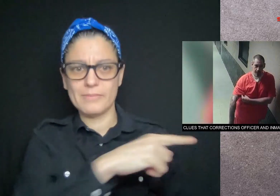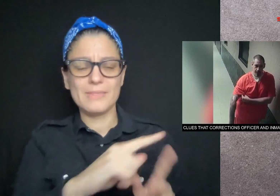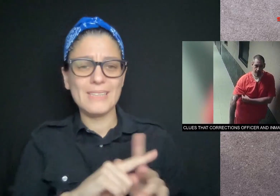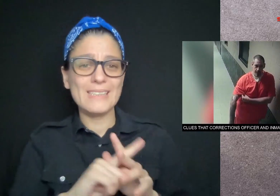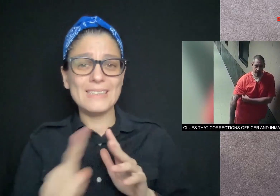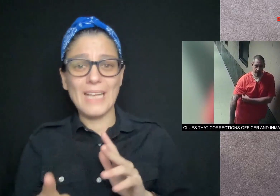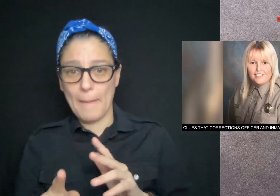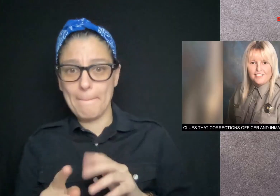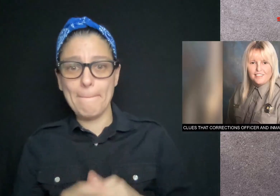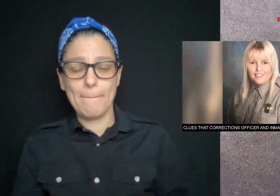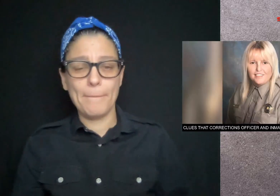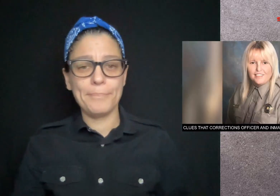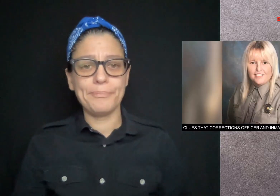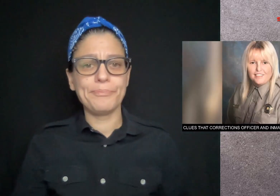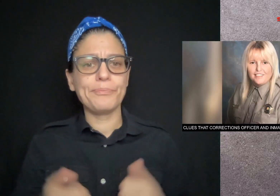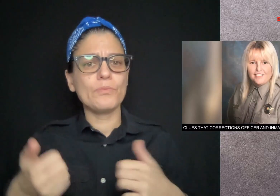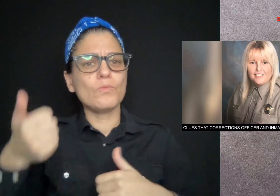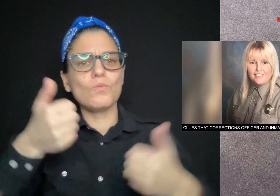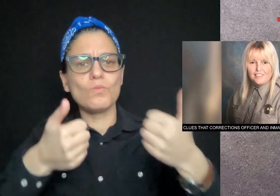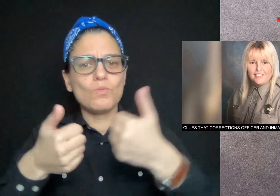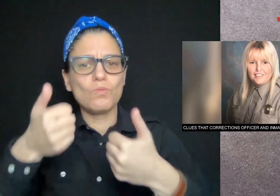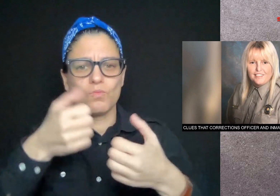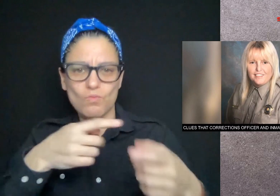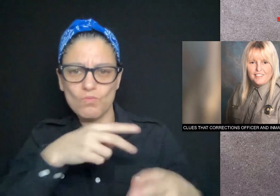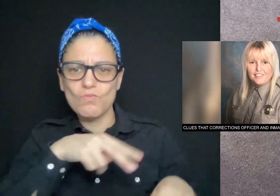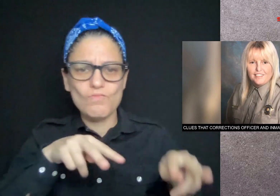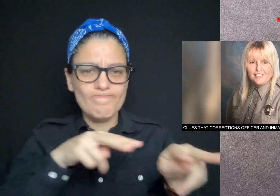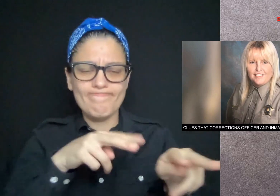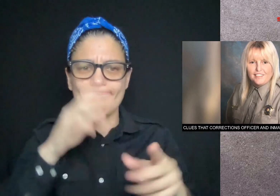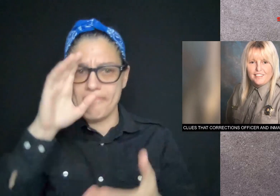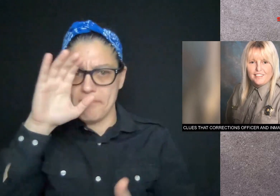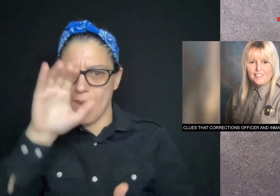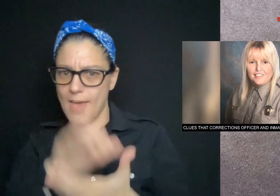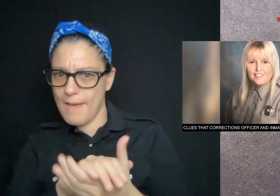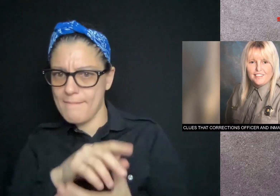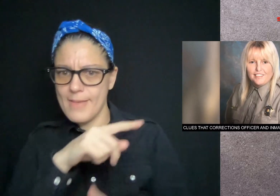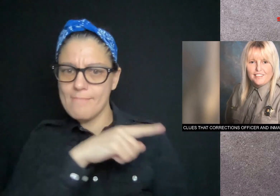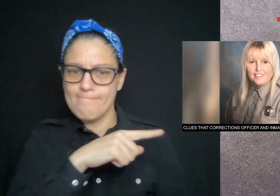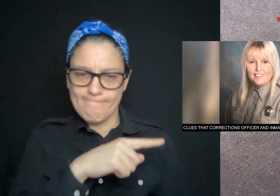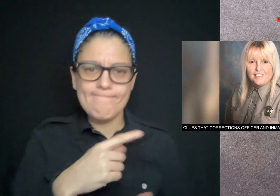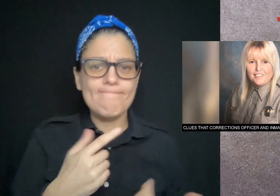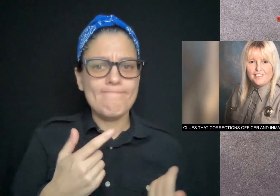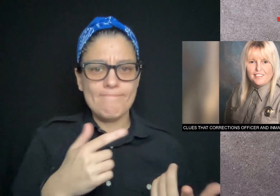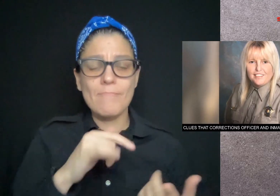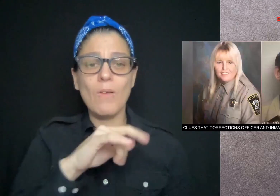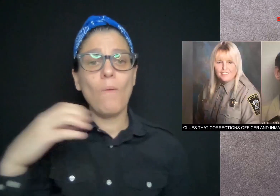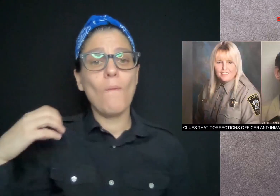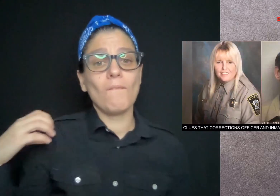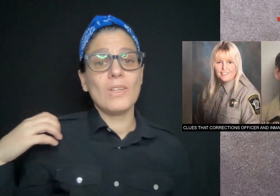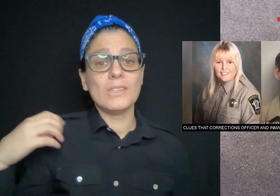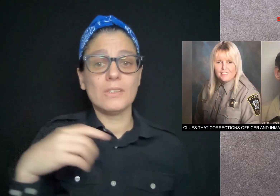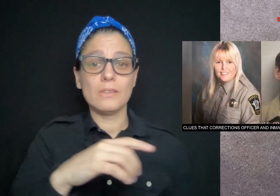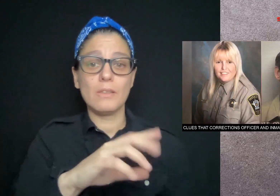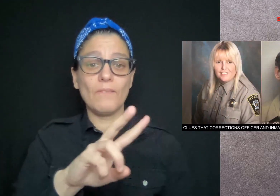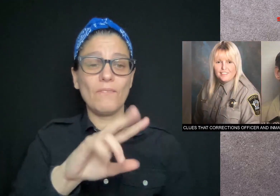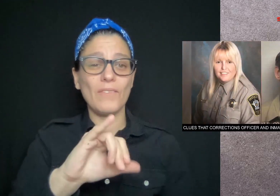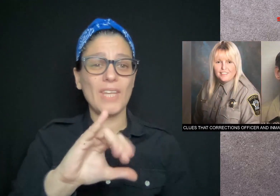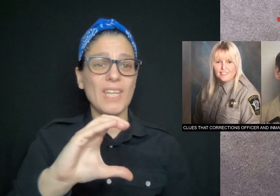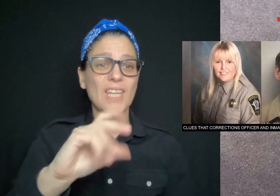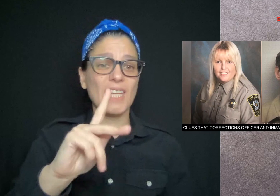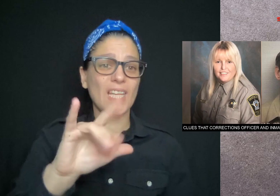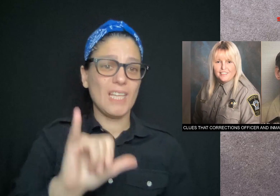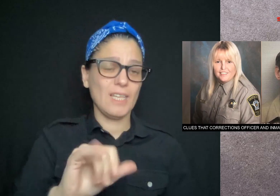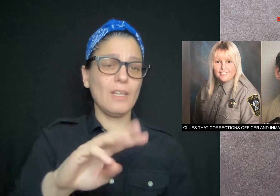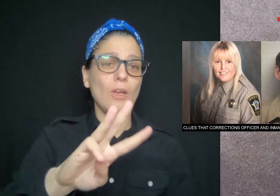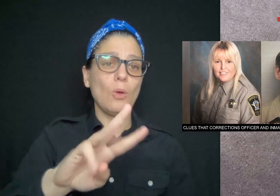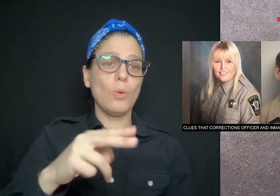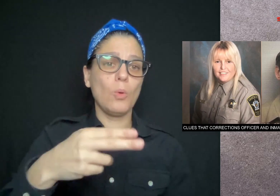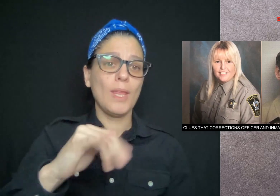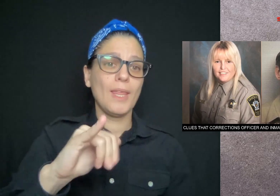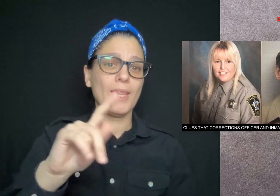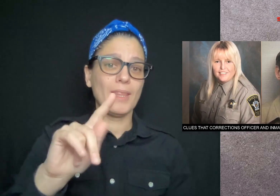and the corrections officer who allegedly helped him escape